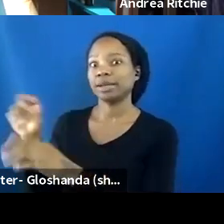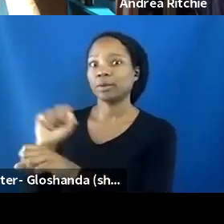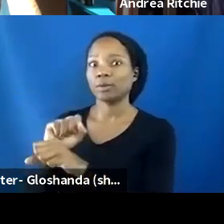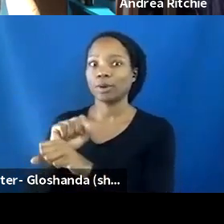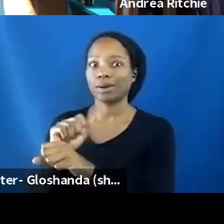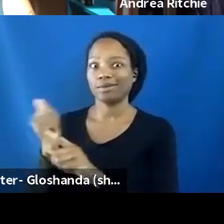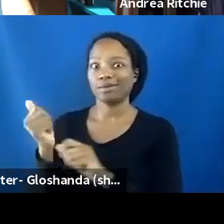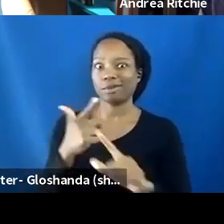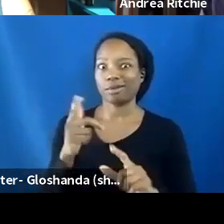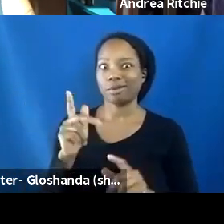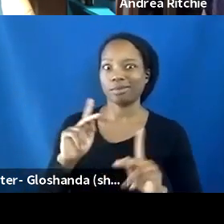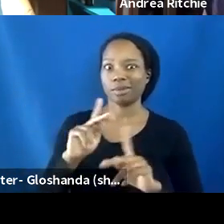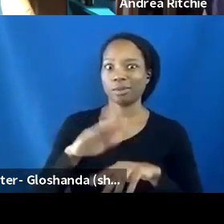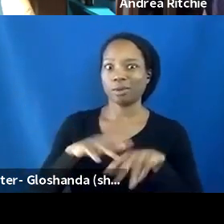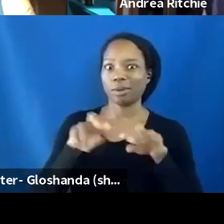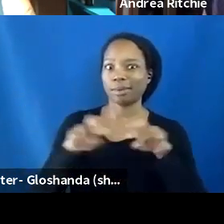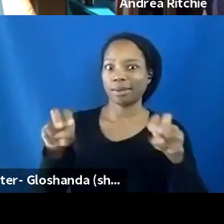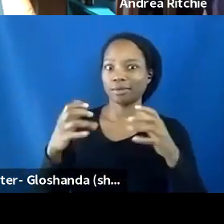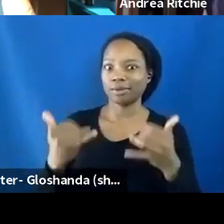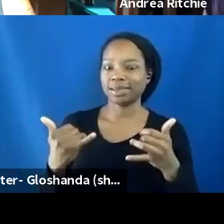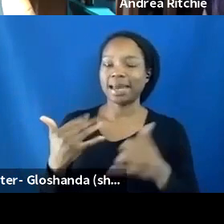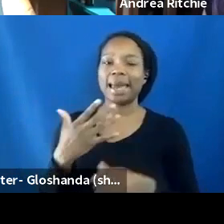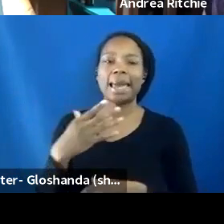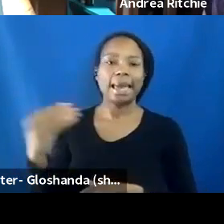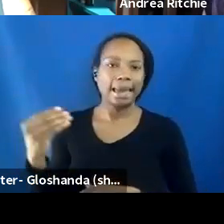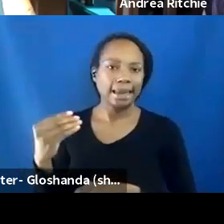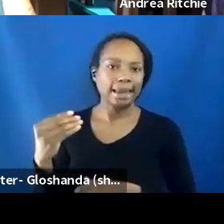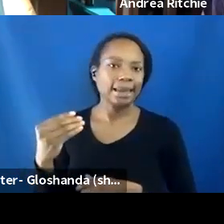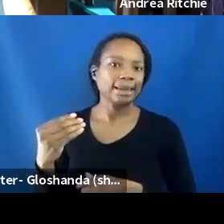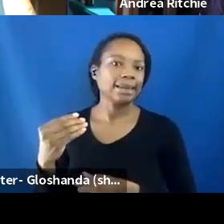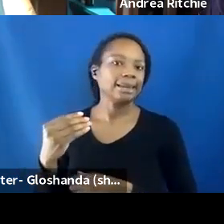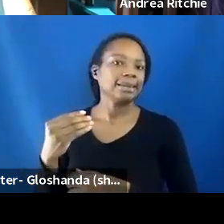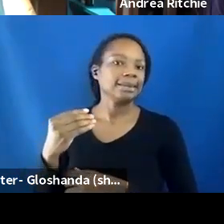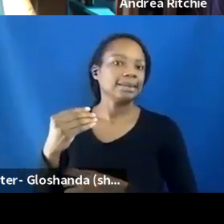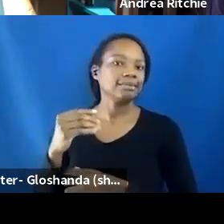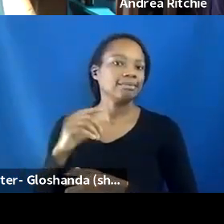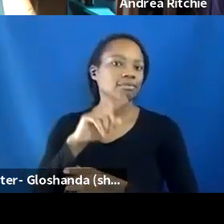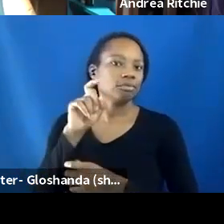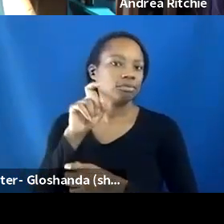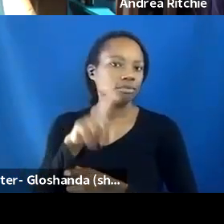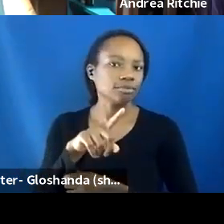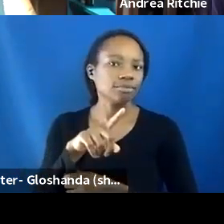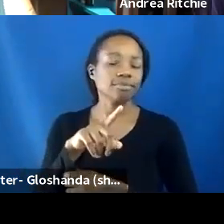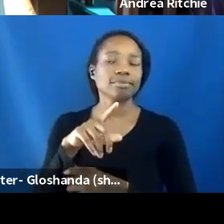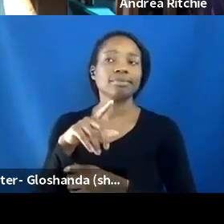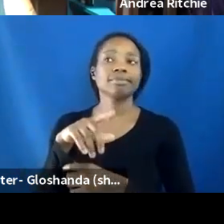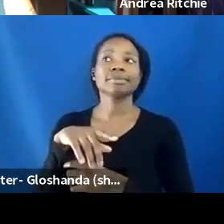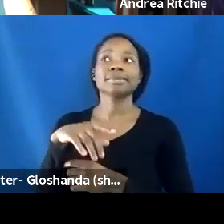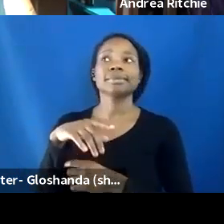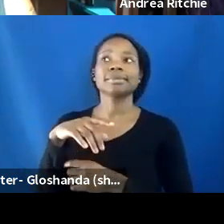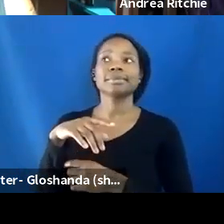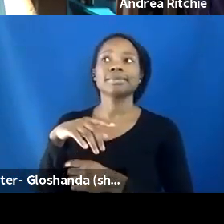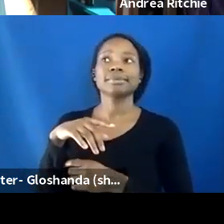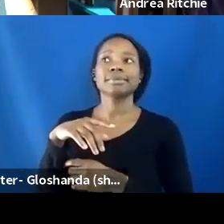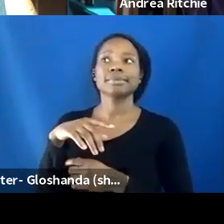and raise the question of not transferring the same things that police do